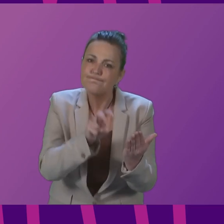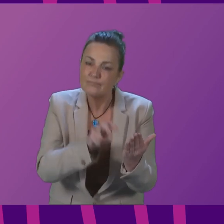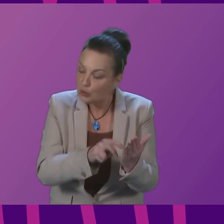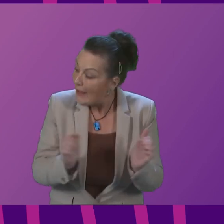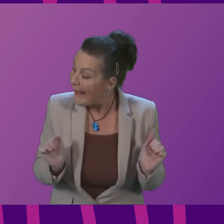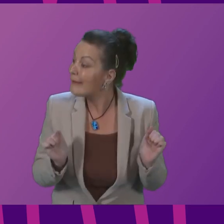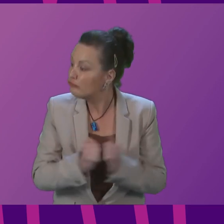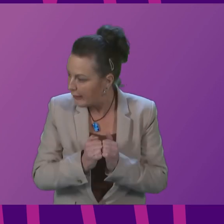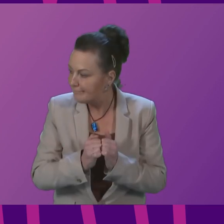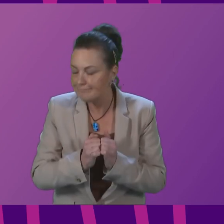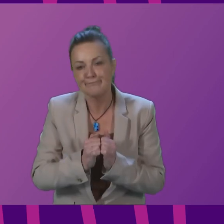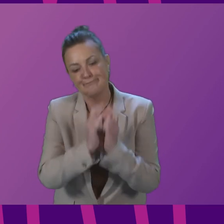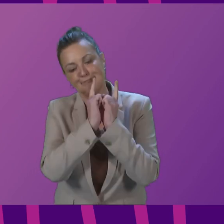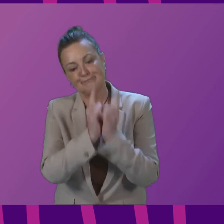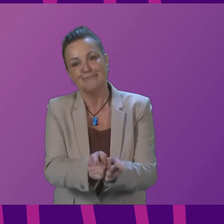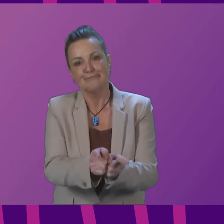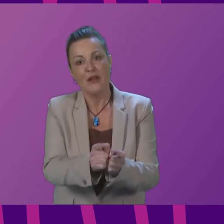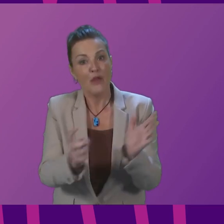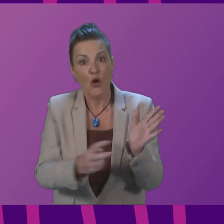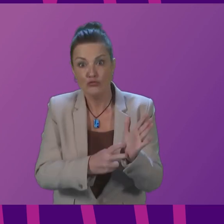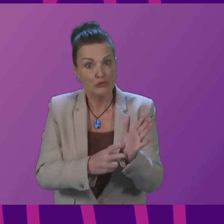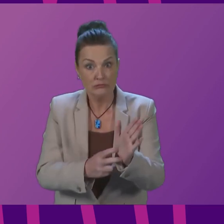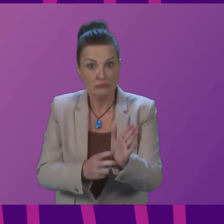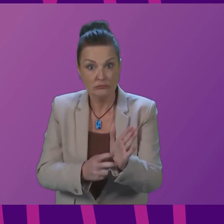with the final contract award. That is, absolutely, a key decision.